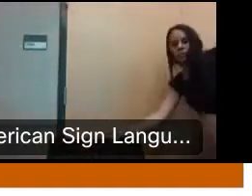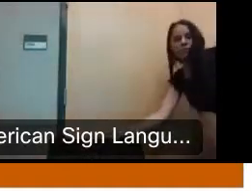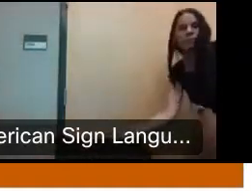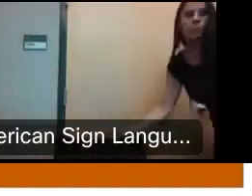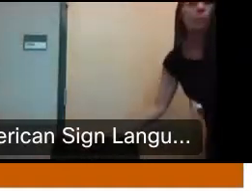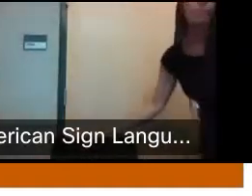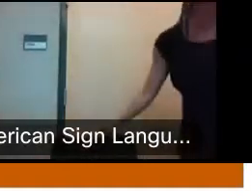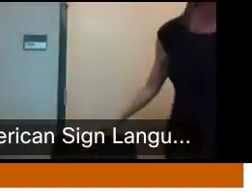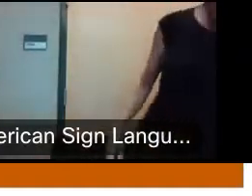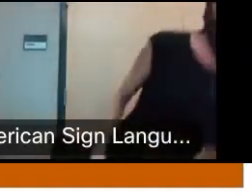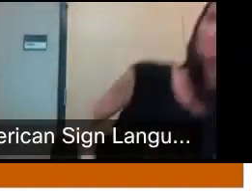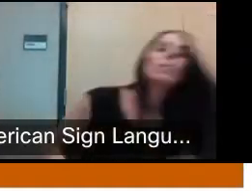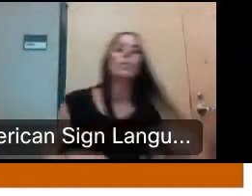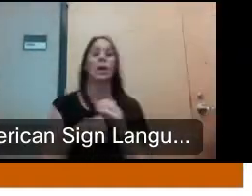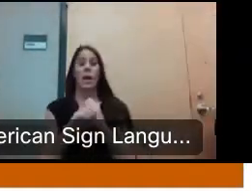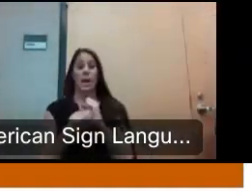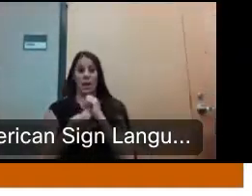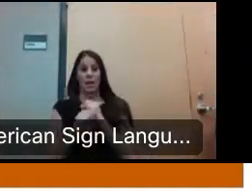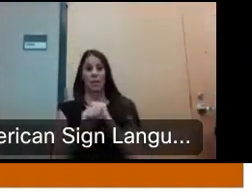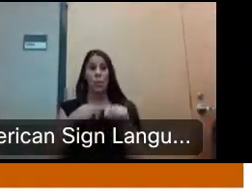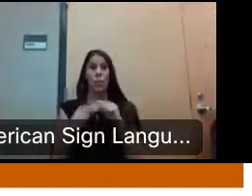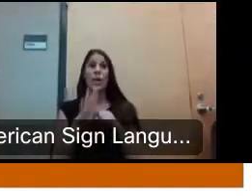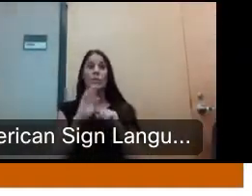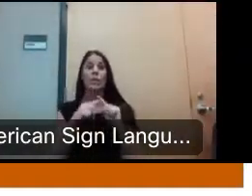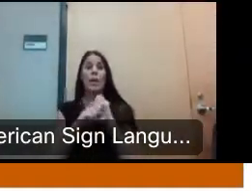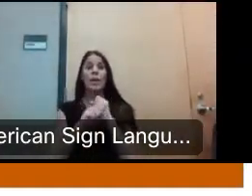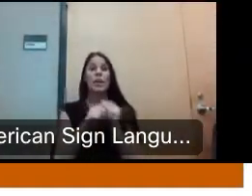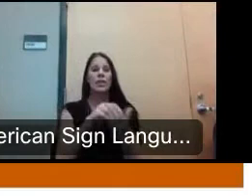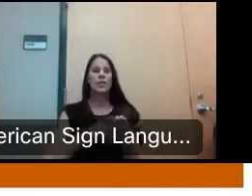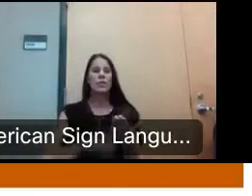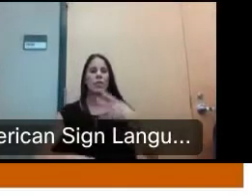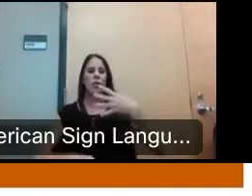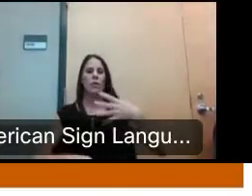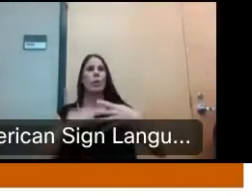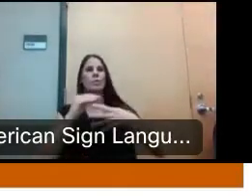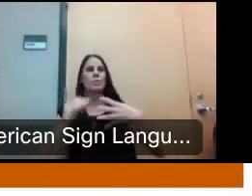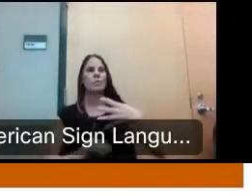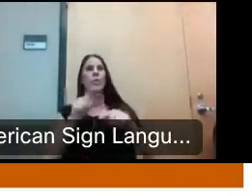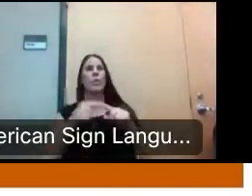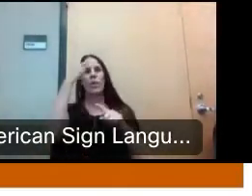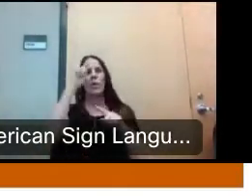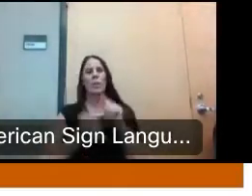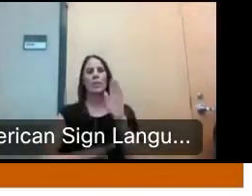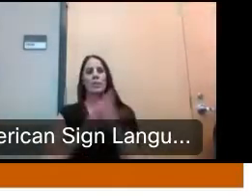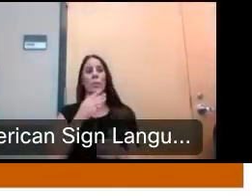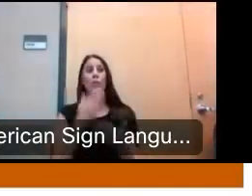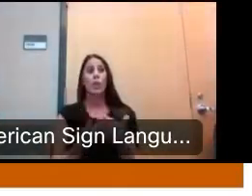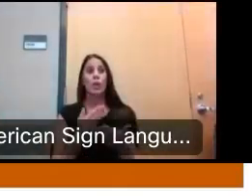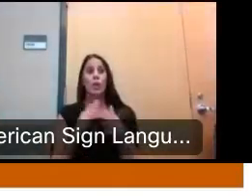come work that we do, it's a 4 step process. It's not nearly this linear, but we think in developing a really good messages, and it starts with research, which you all in